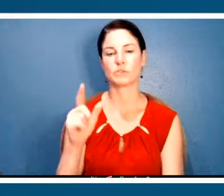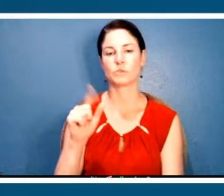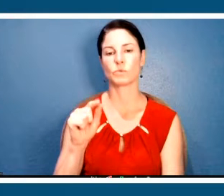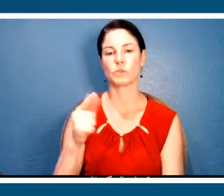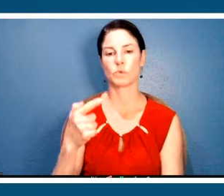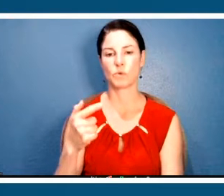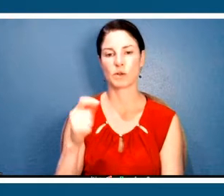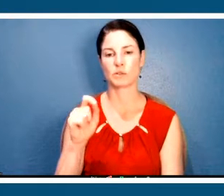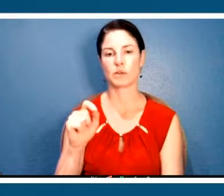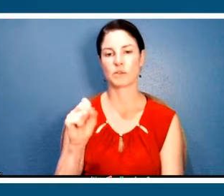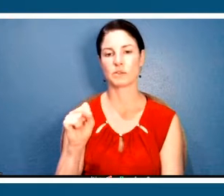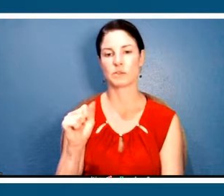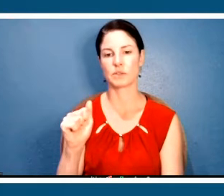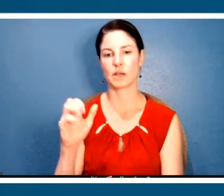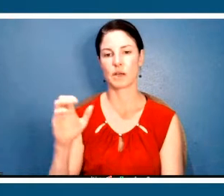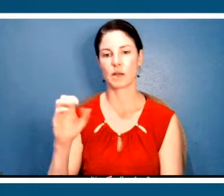dot SEC county.net.